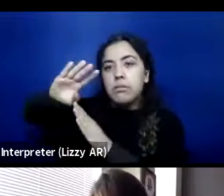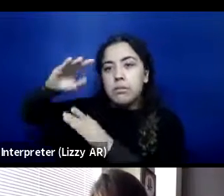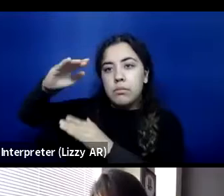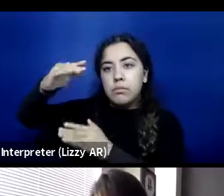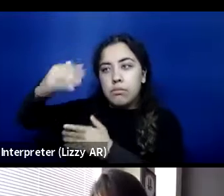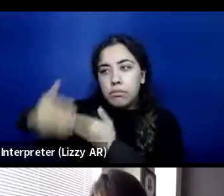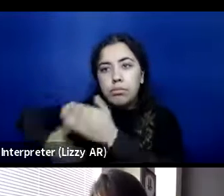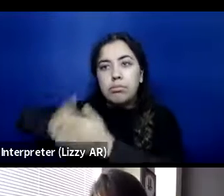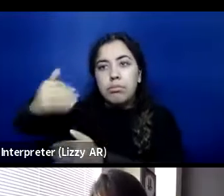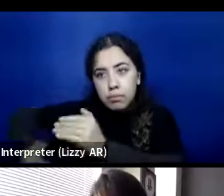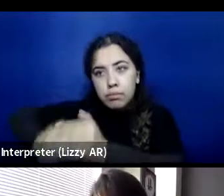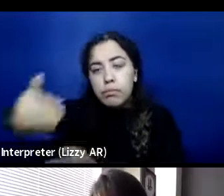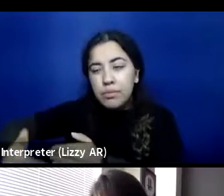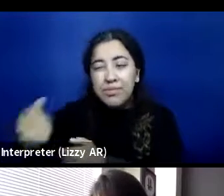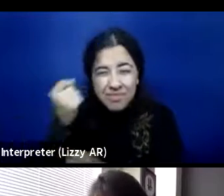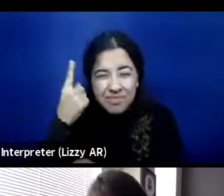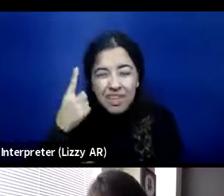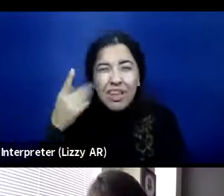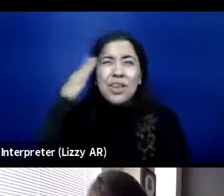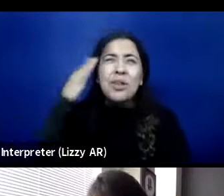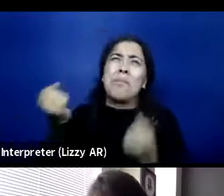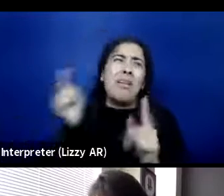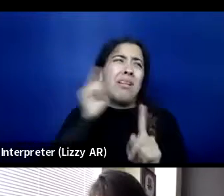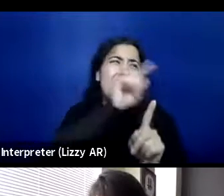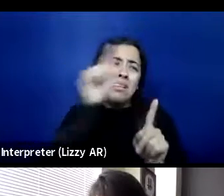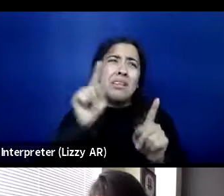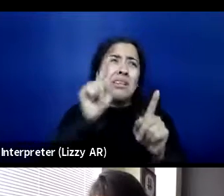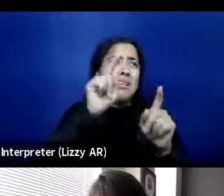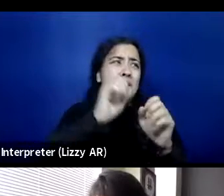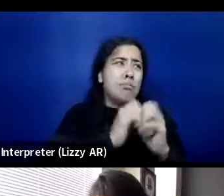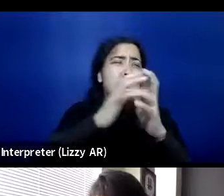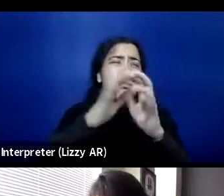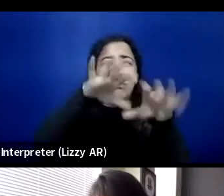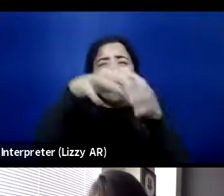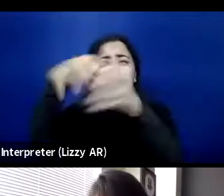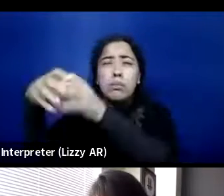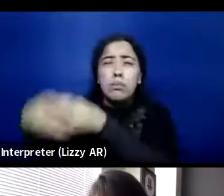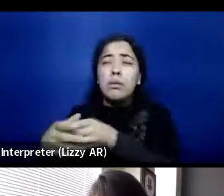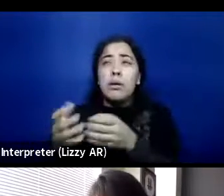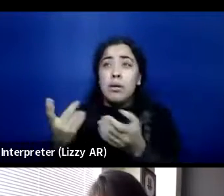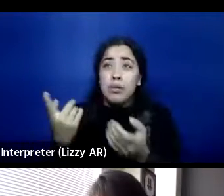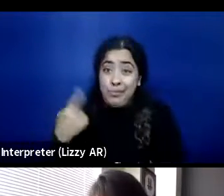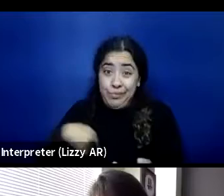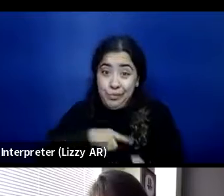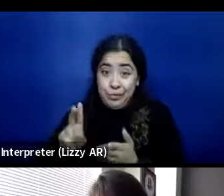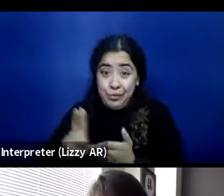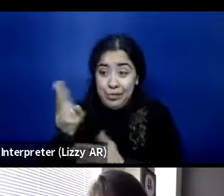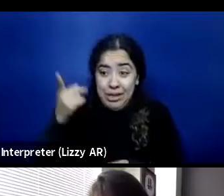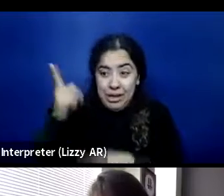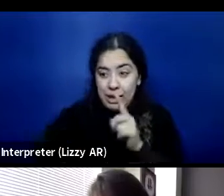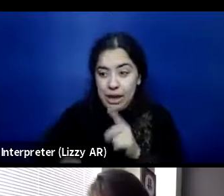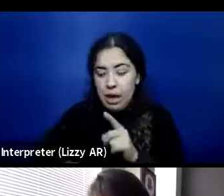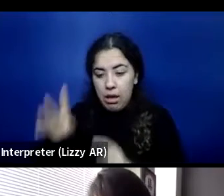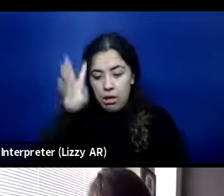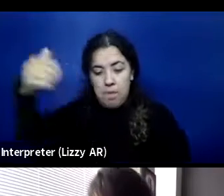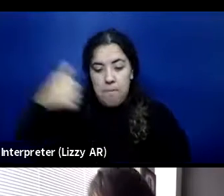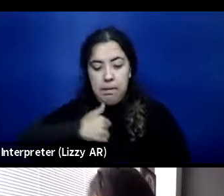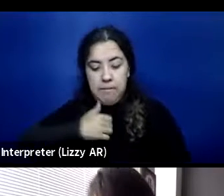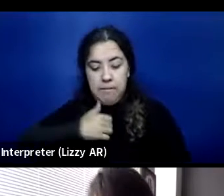Universities, we can't build all of our own technology. And so many vendors, it's clear that they haven't heard of accessibility